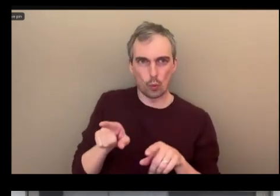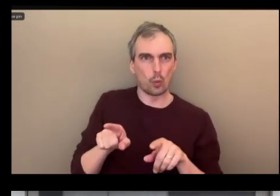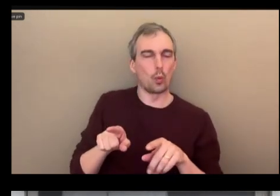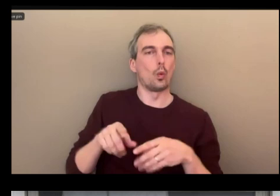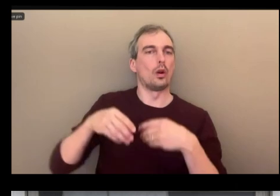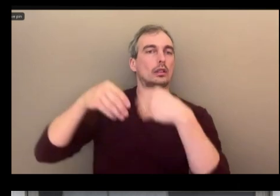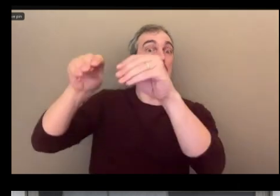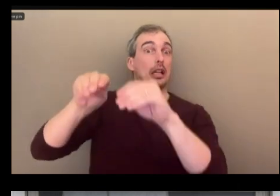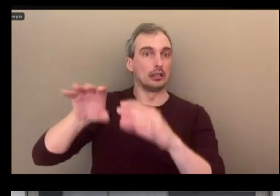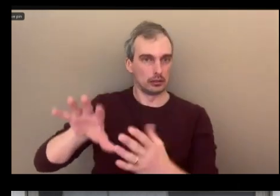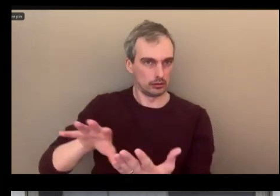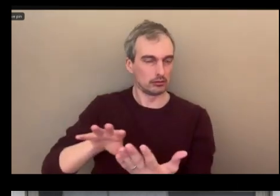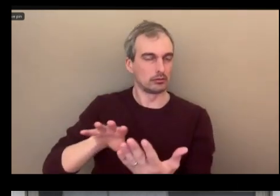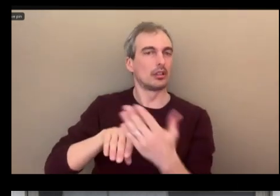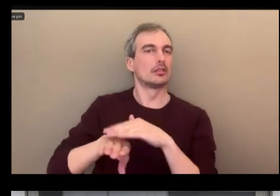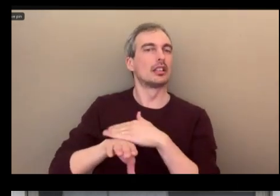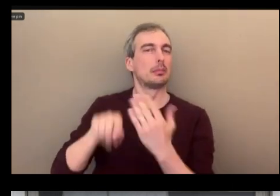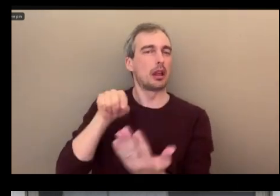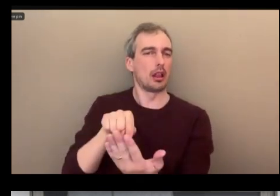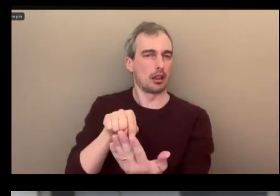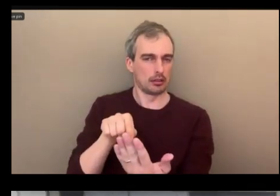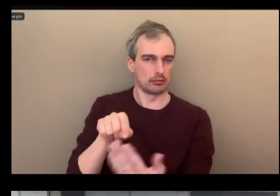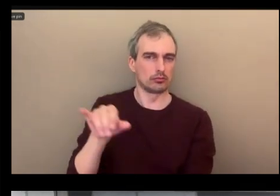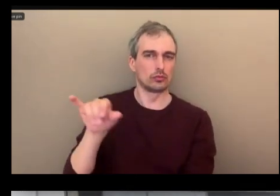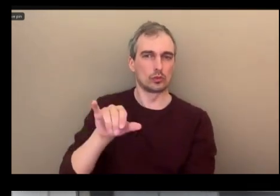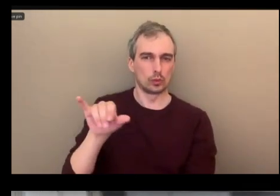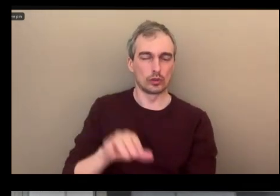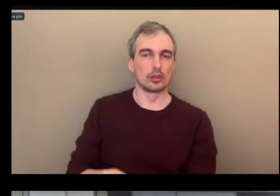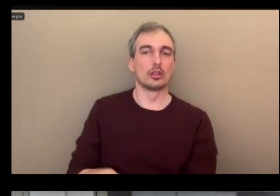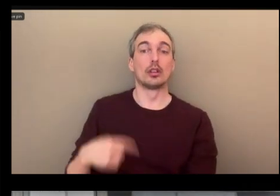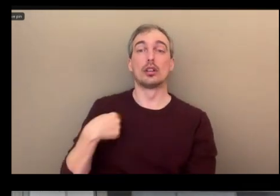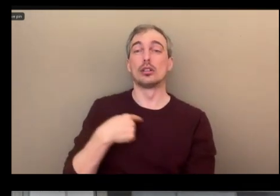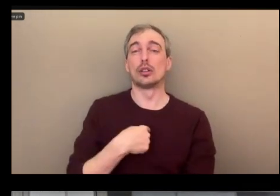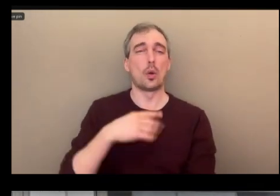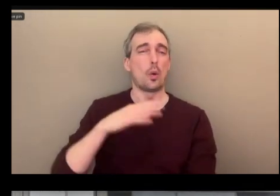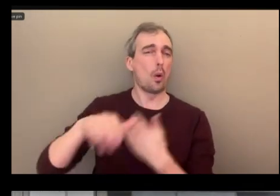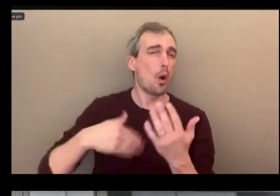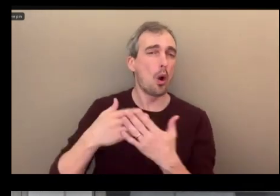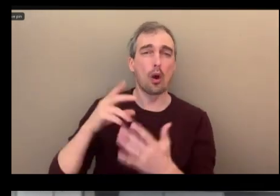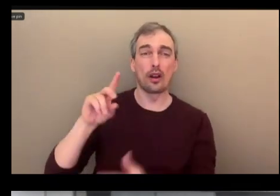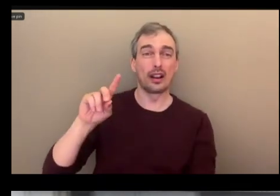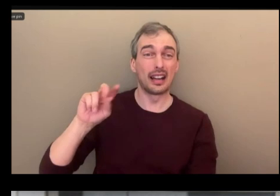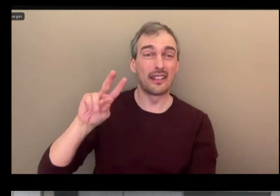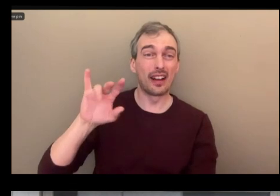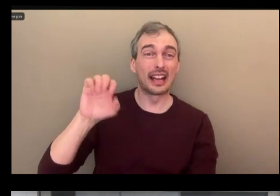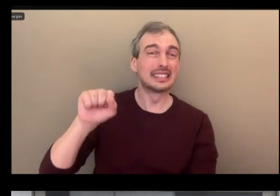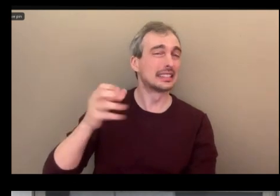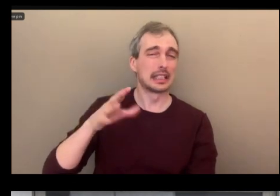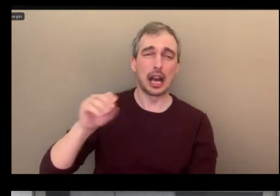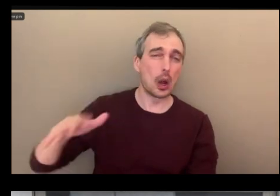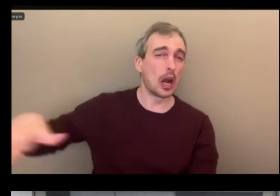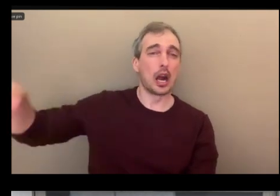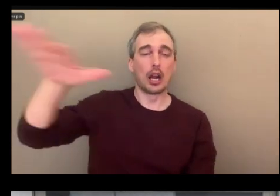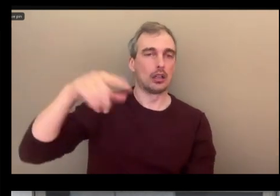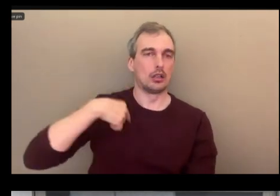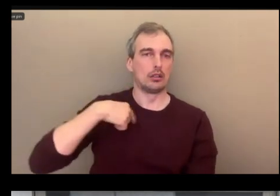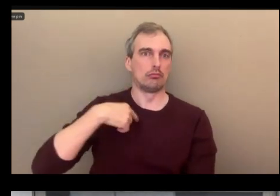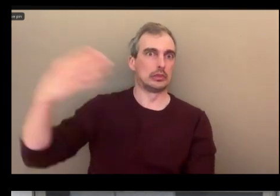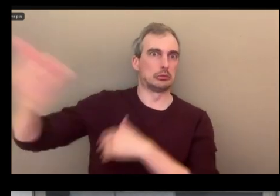So we're bringing all these devices, all these different things into this lab. So we're able to test. And honestly, there are signs where somebody goes...